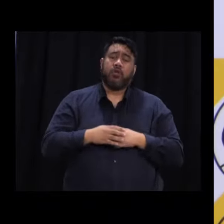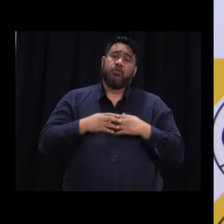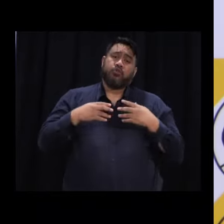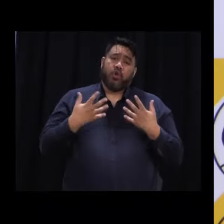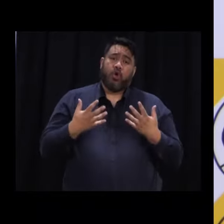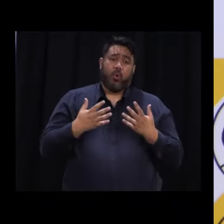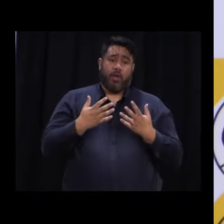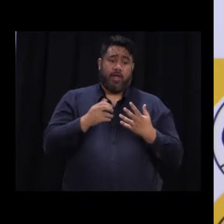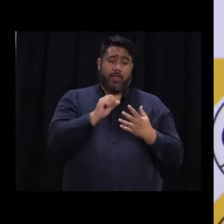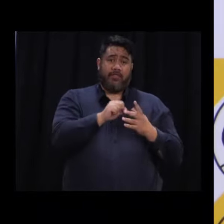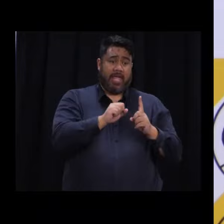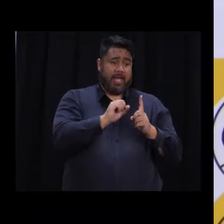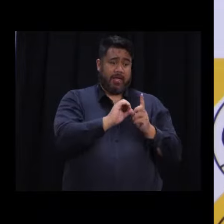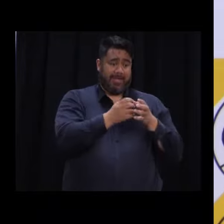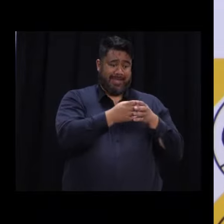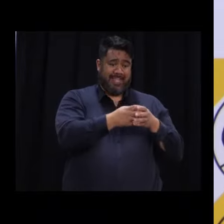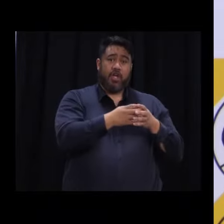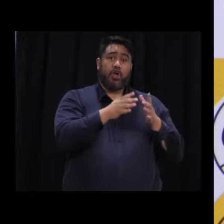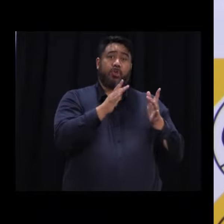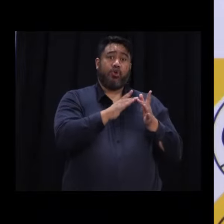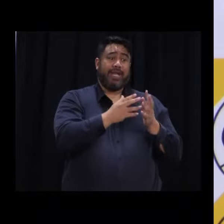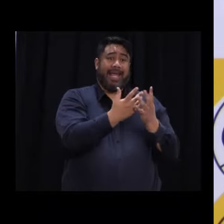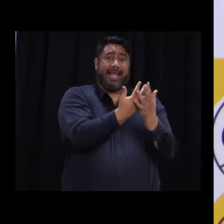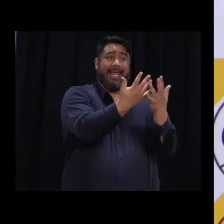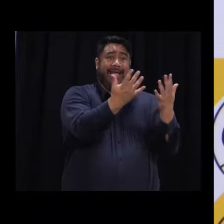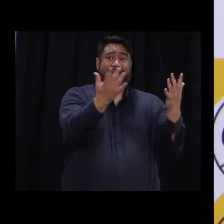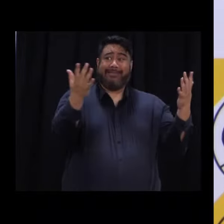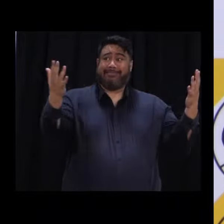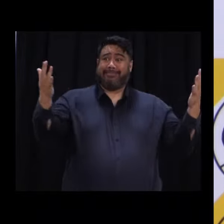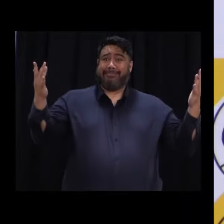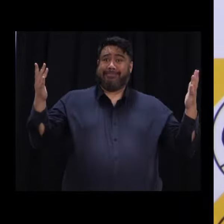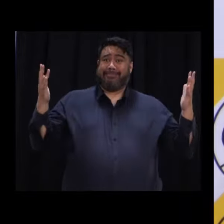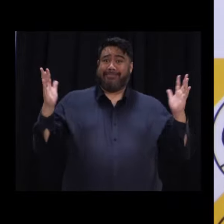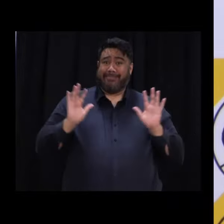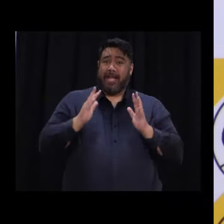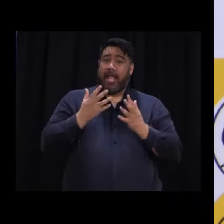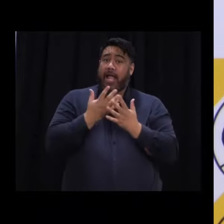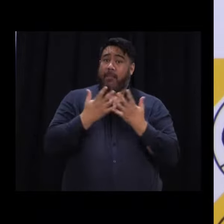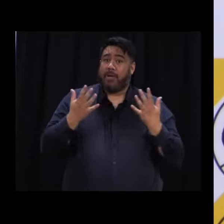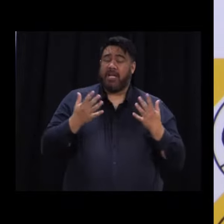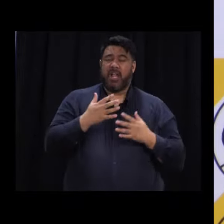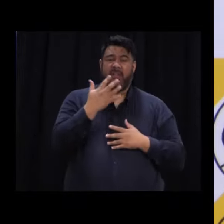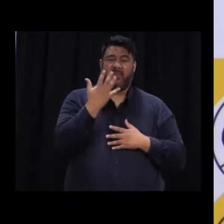Birkdale social group. That has approximately 23 cases in it.